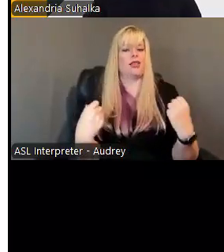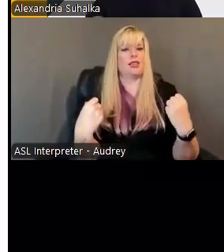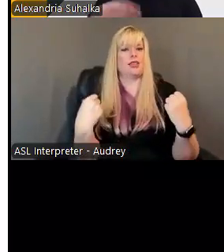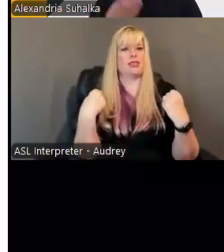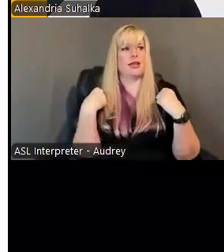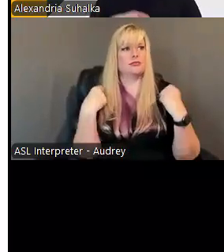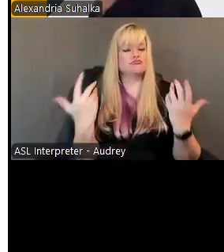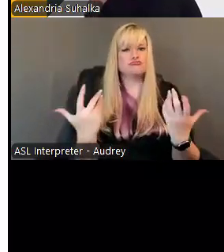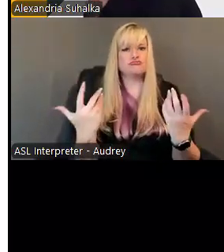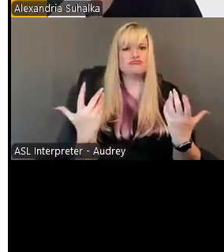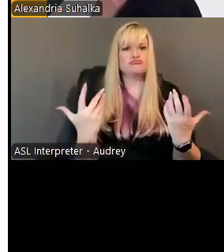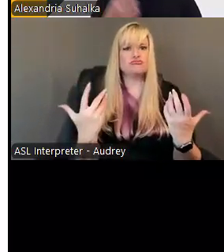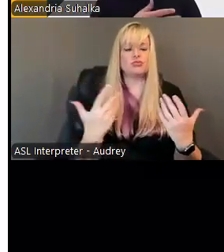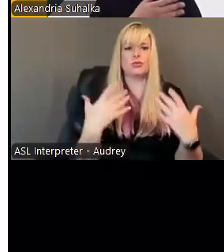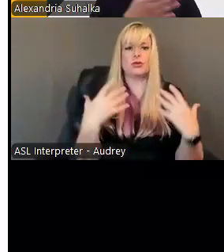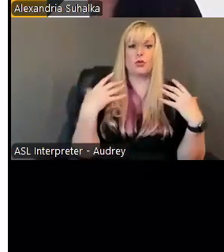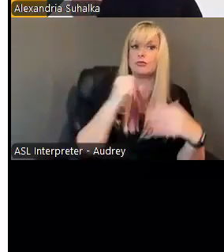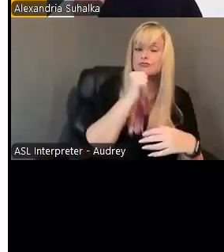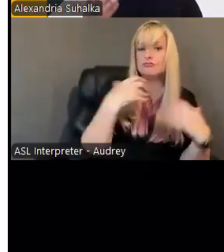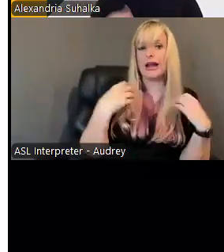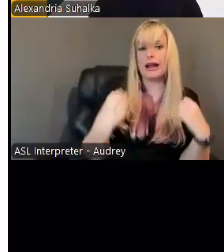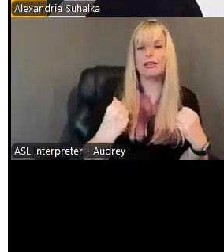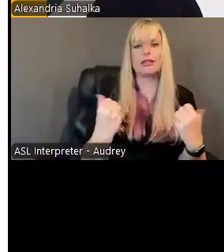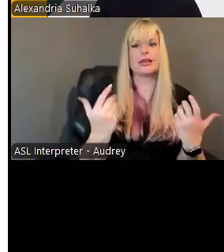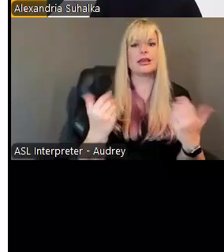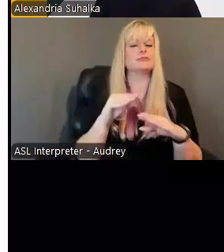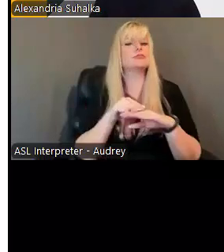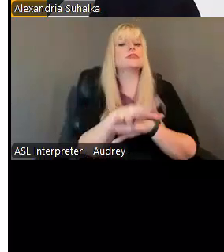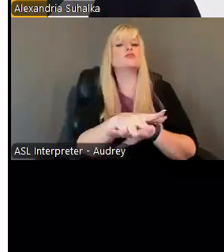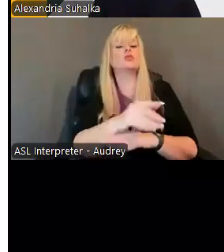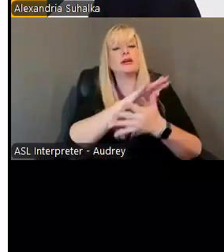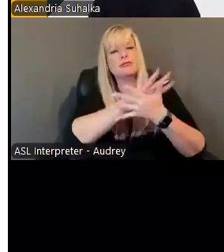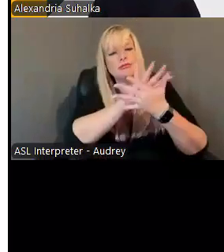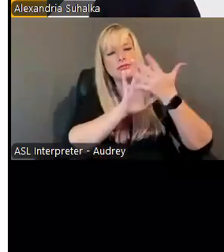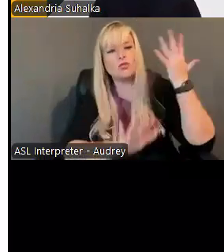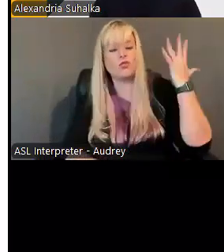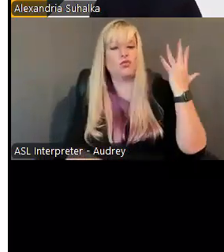both individual cognitively and within the environment. And that our health beliefs can